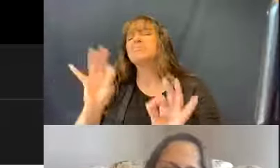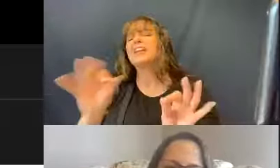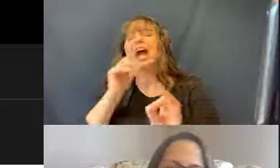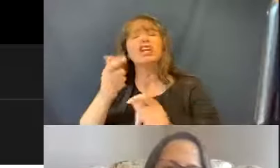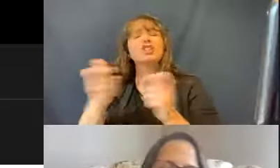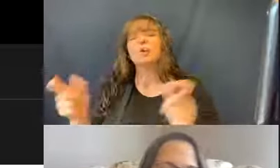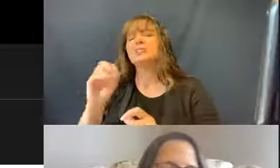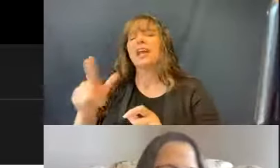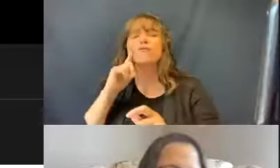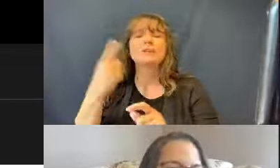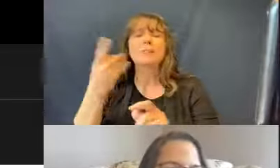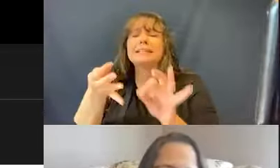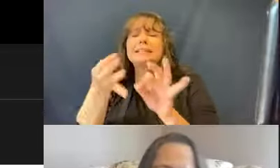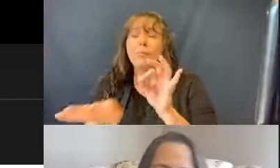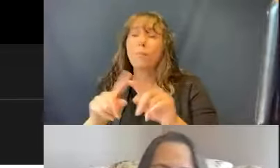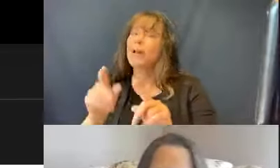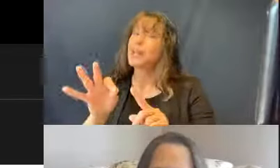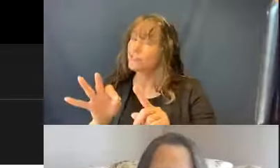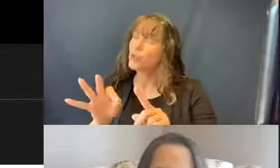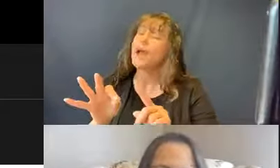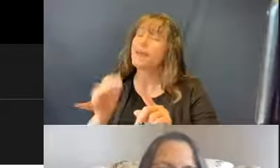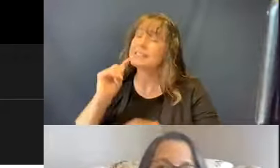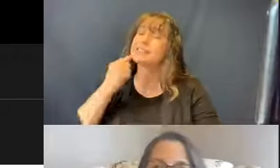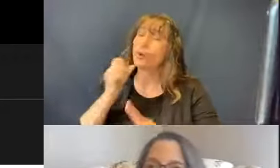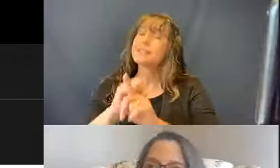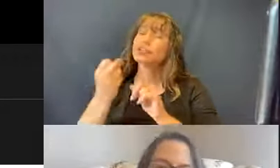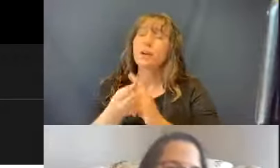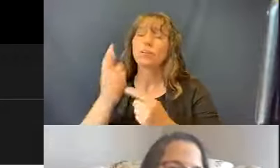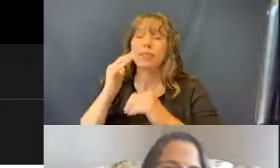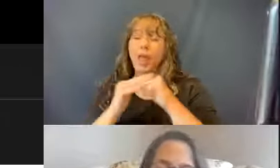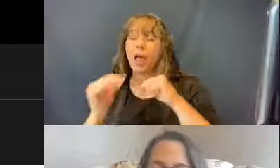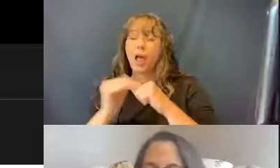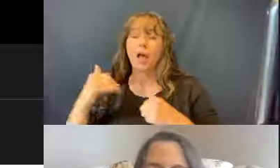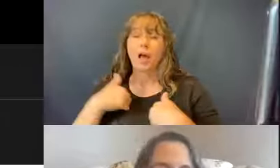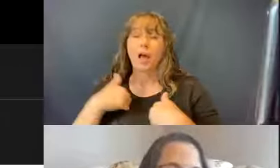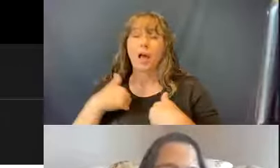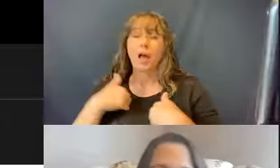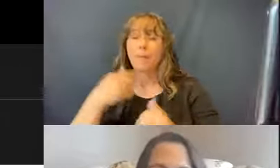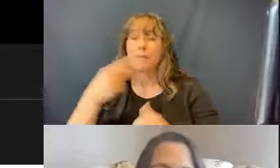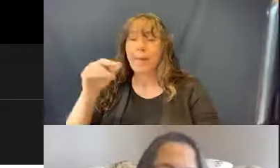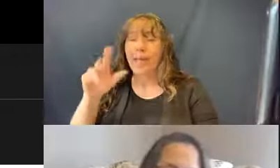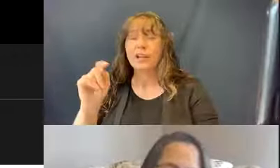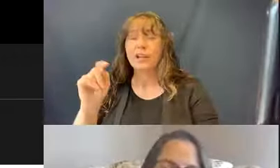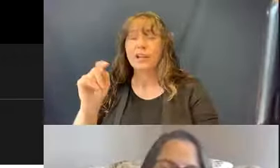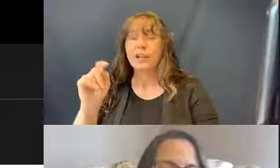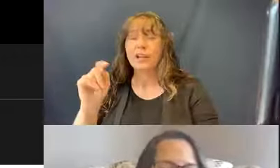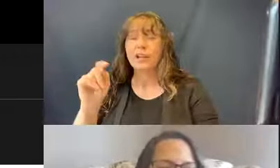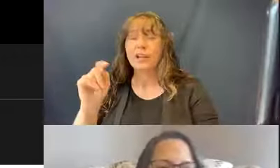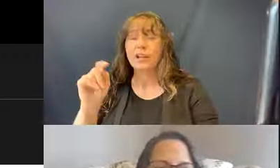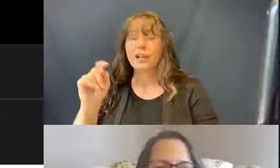are dealing with a serious situation with a pet or a client communication, a disgruntled